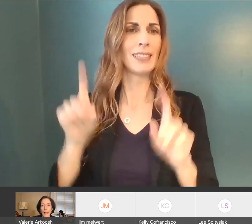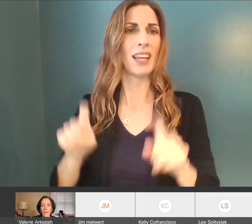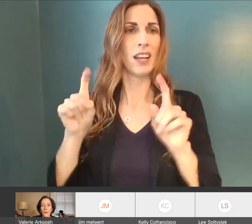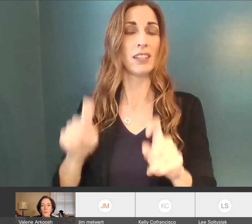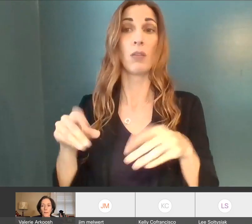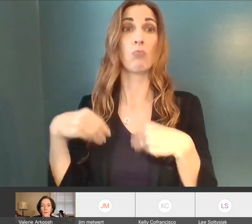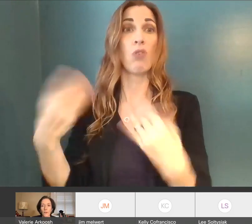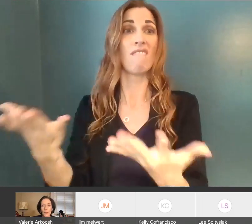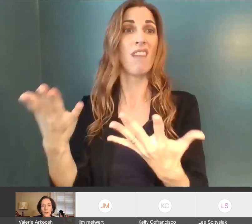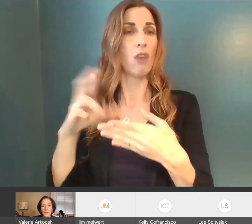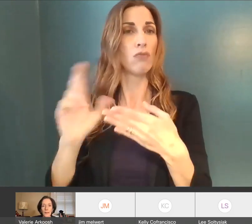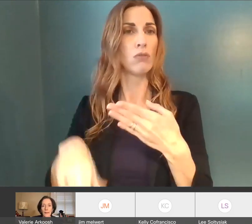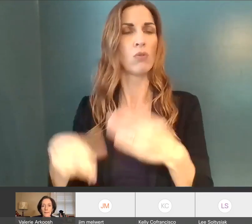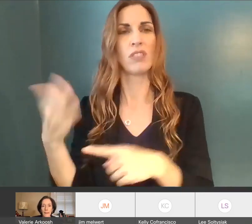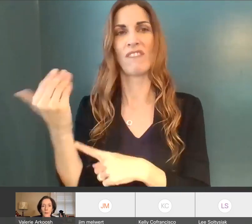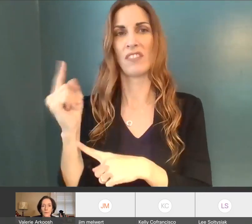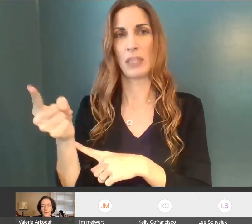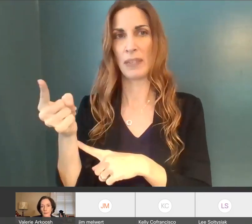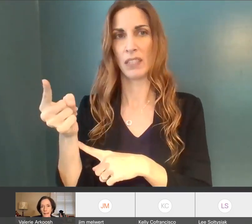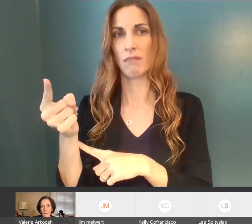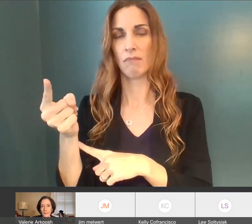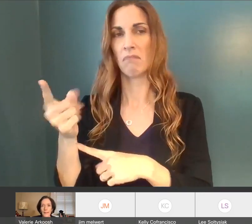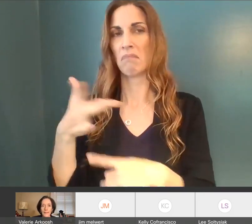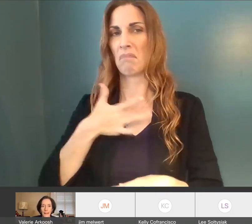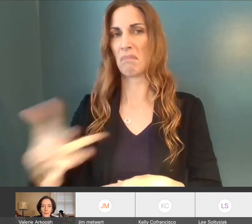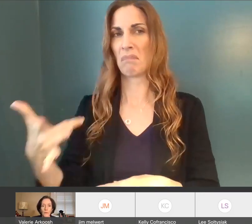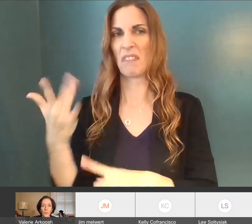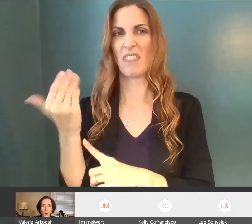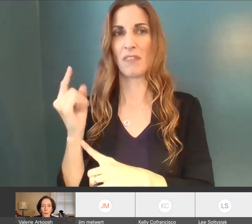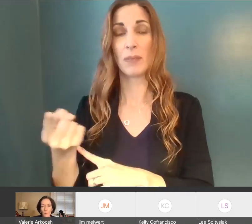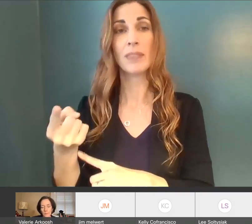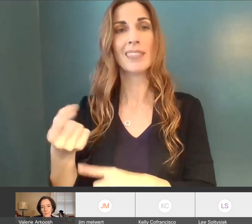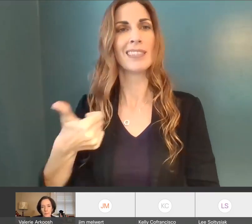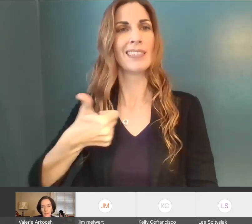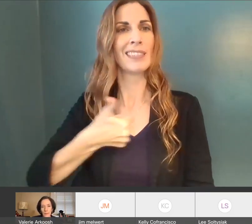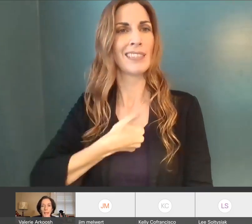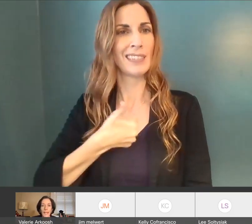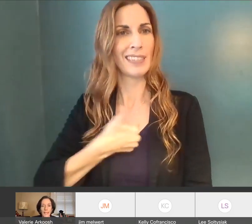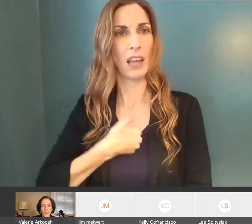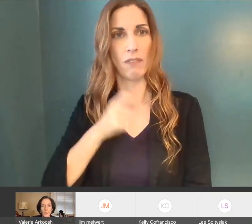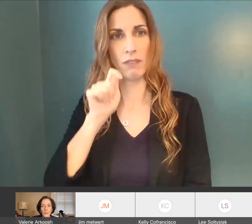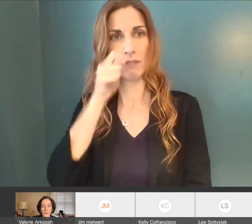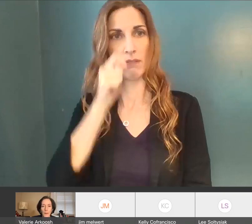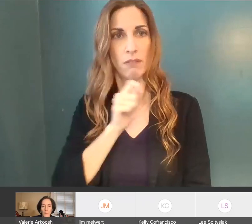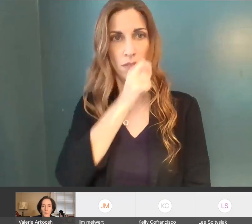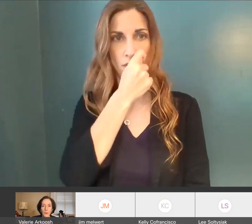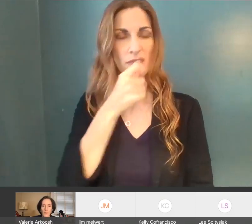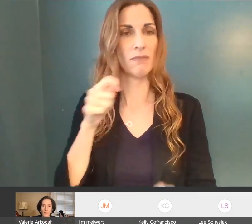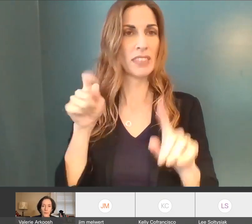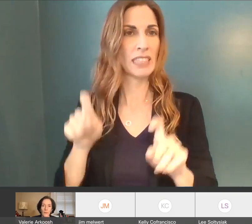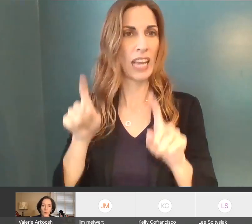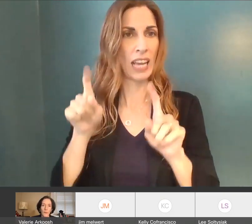and they're administered using a self-collected nasal swab. Each participating school district is